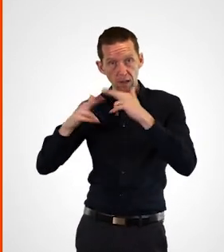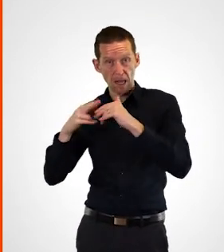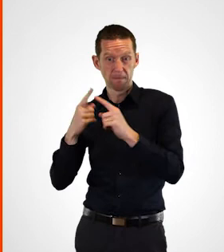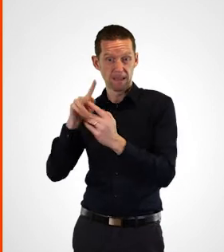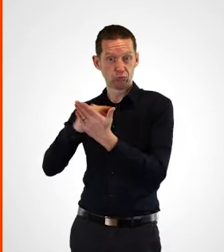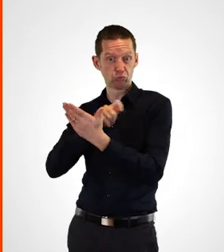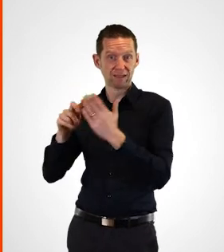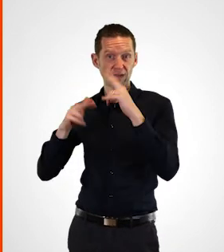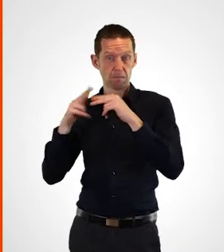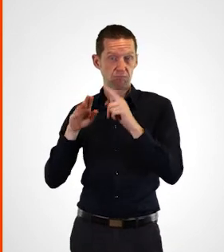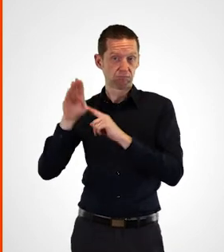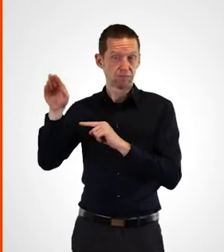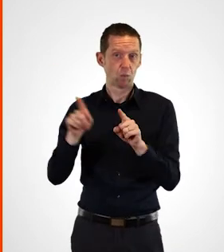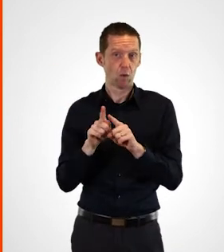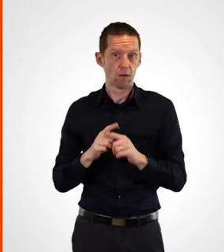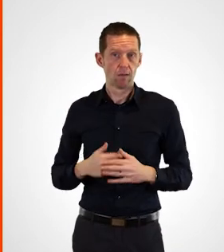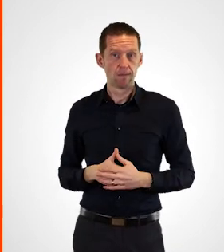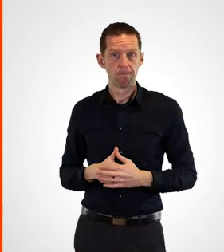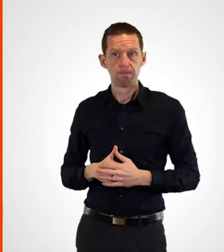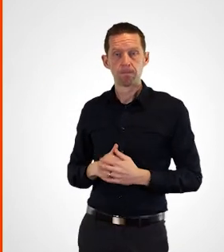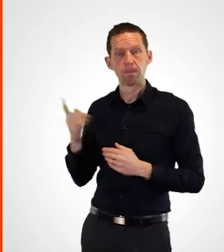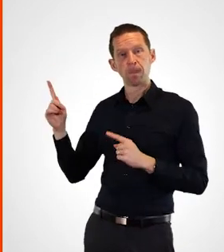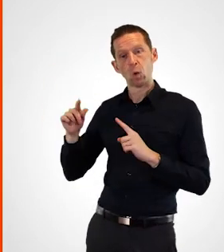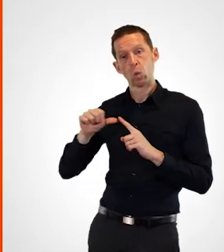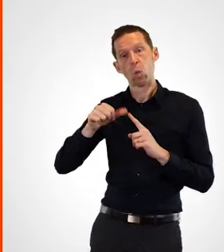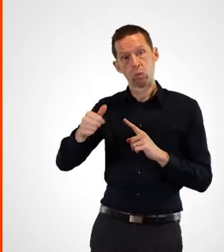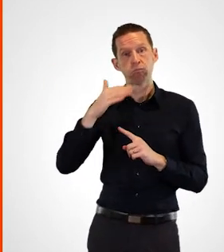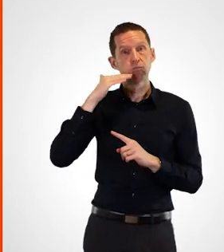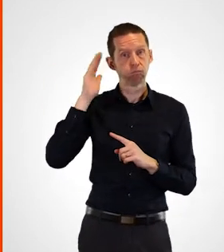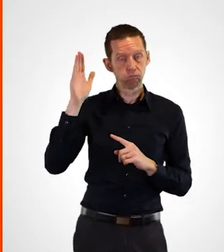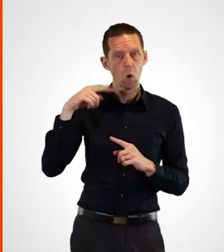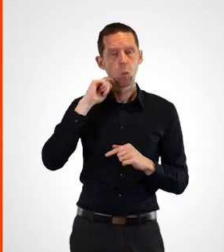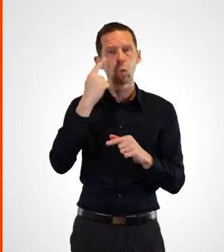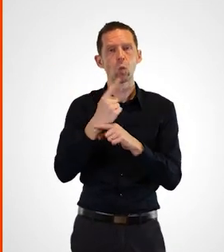around their literacy development. So what we're going to unpack in the second half of this presentation is